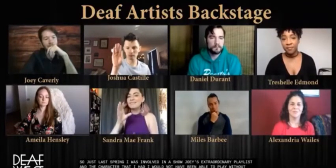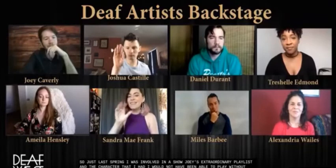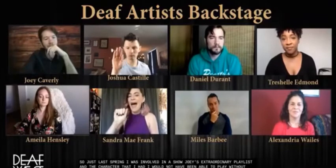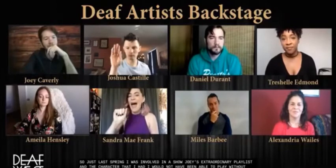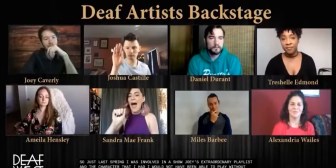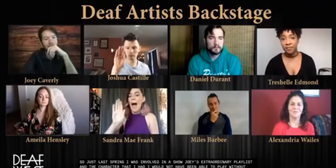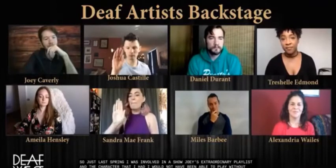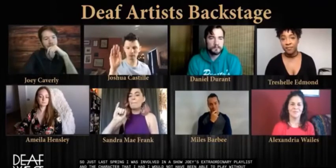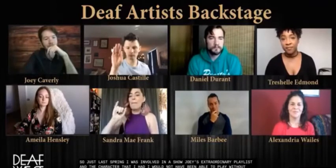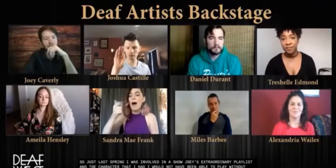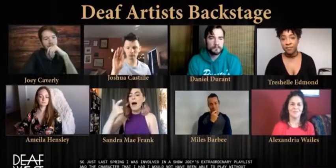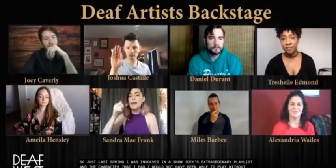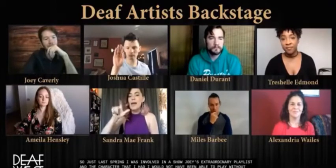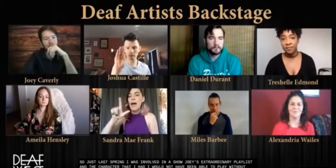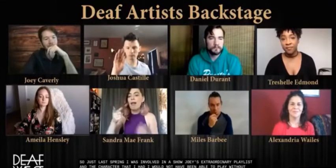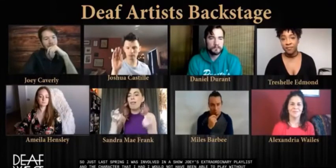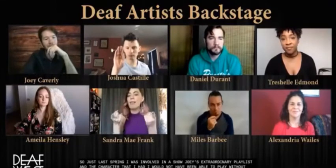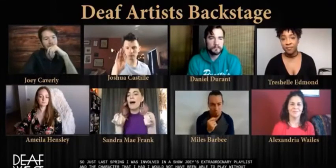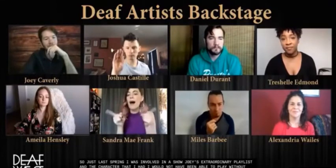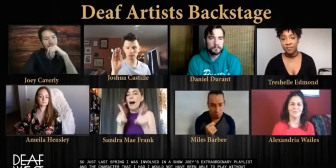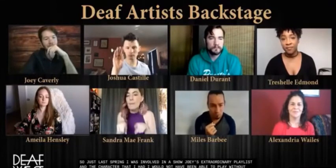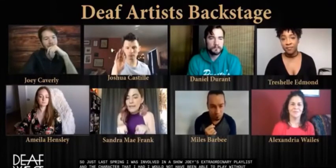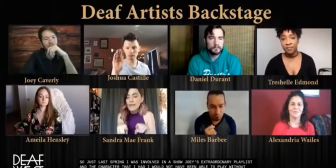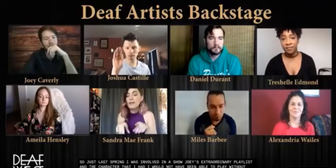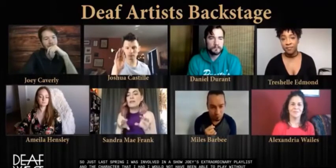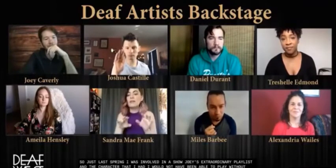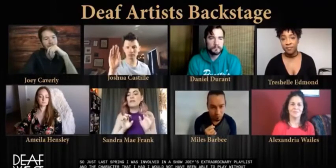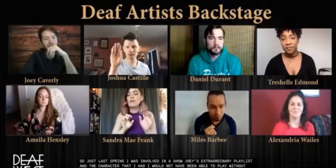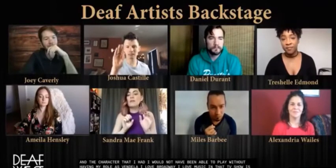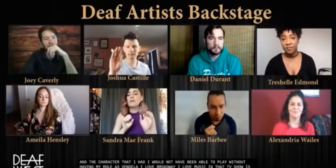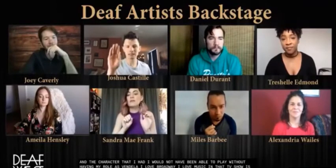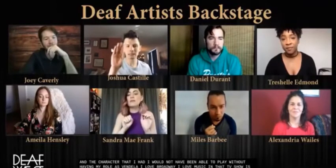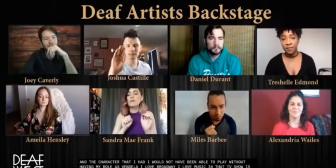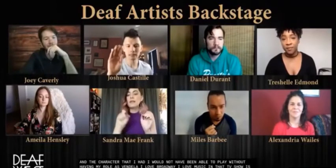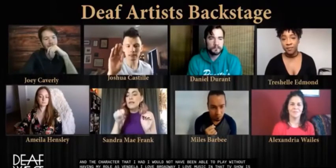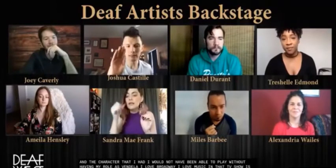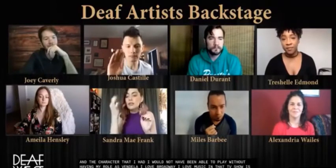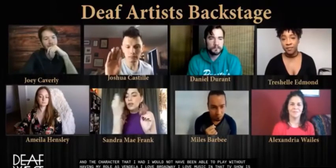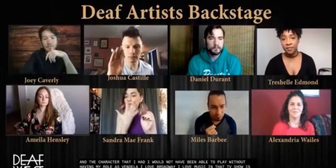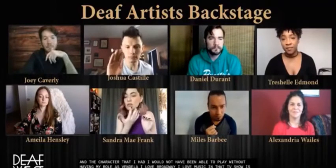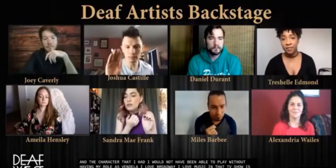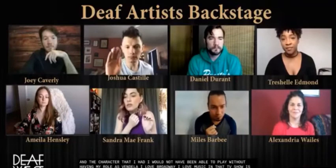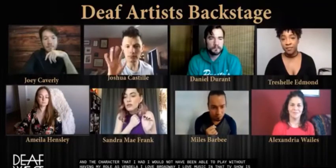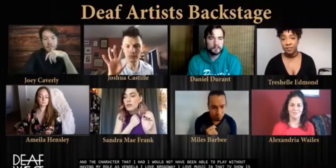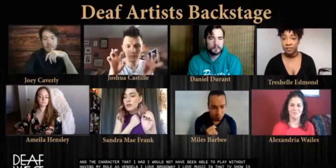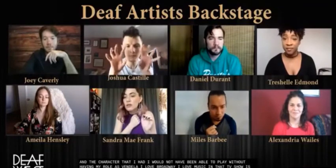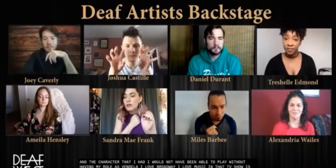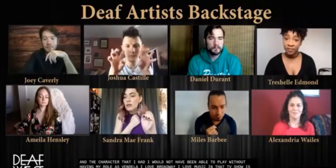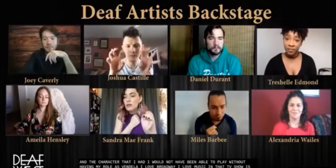and wanting to be a part of it and that really helped me develop my character, especially a bilingual-- Josh?